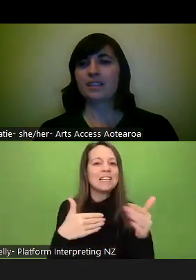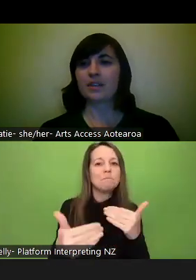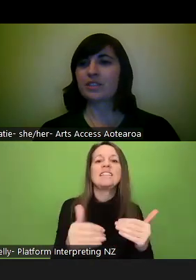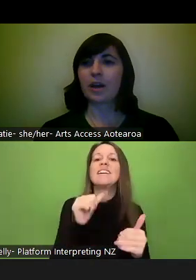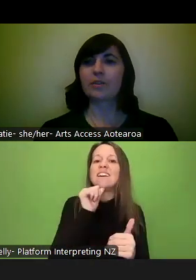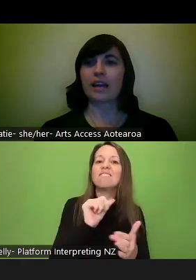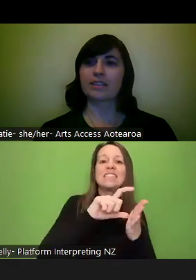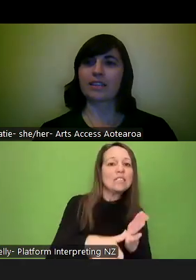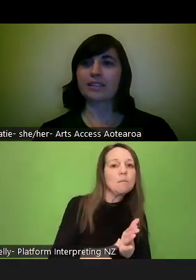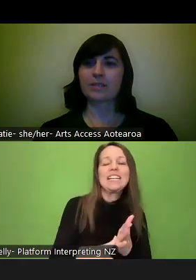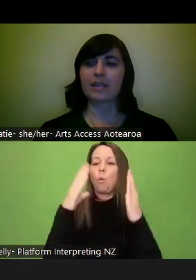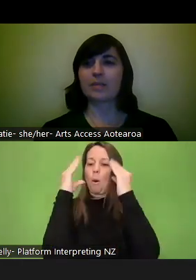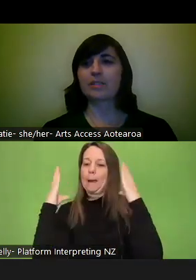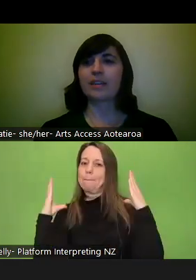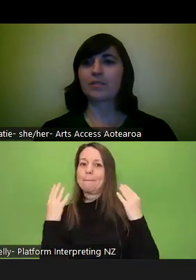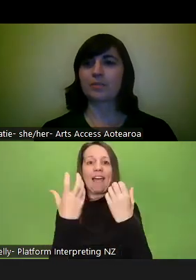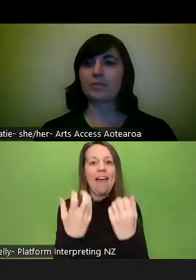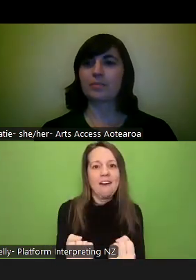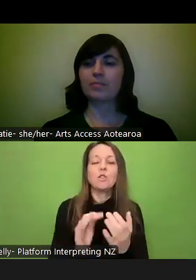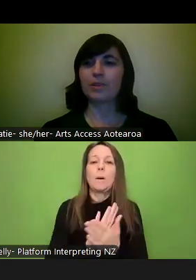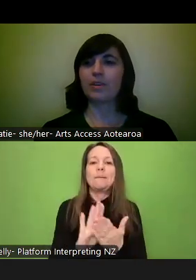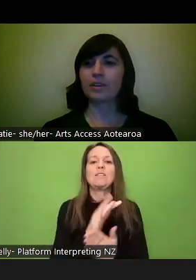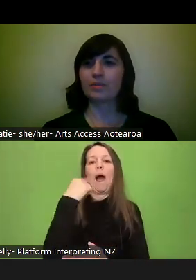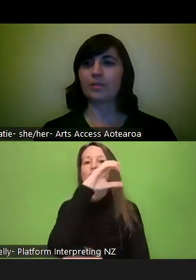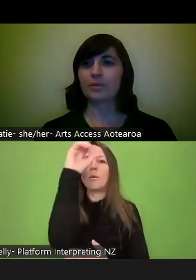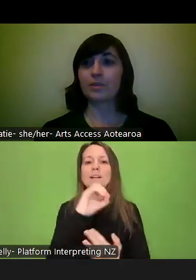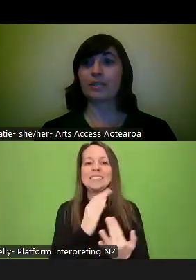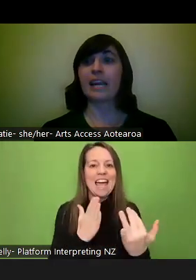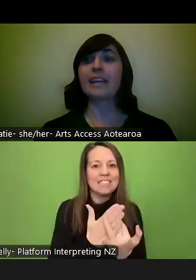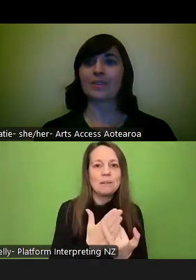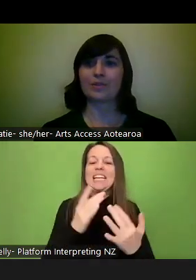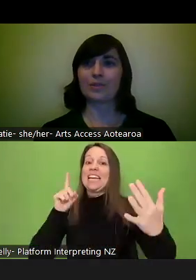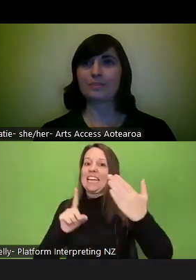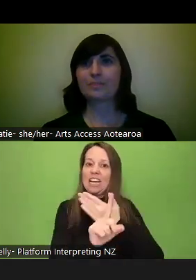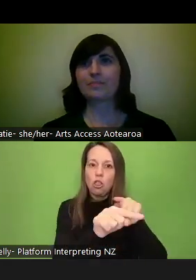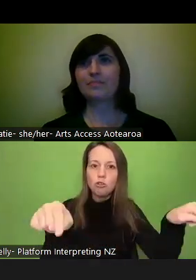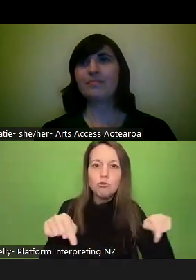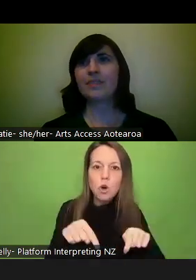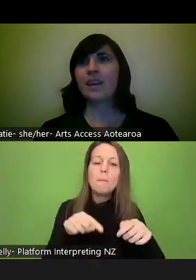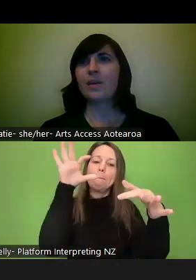So, it's total access. It's being able to enter the room, belong in the room, create in the room.